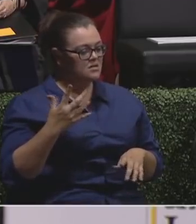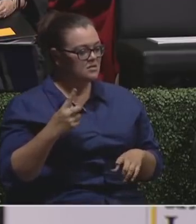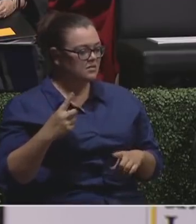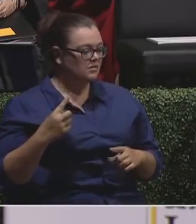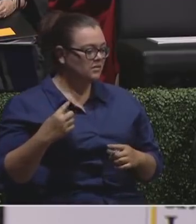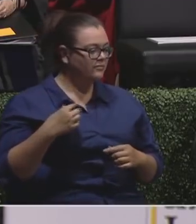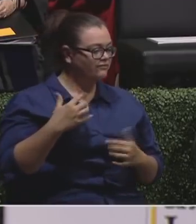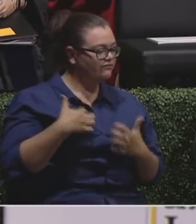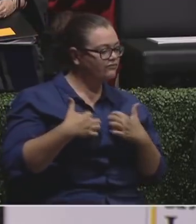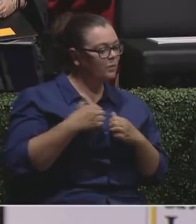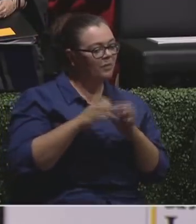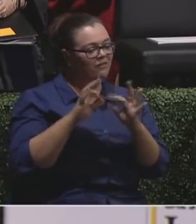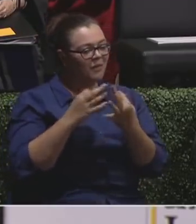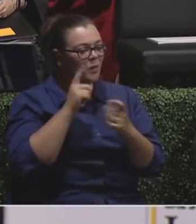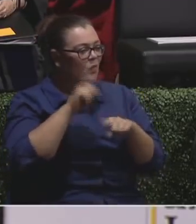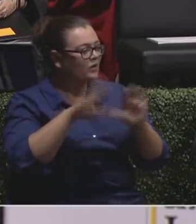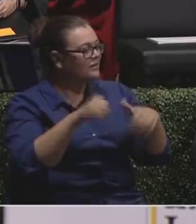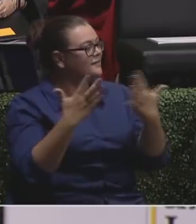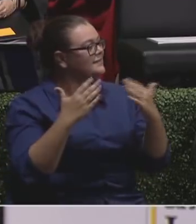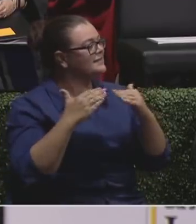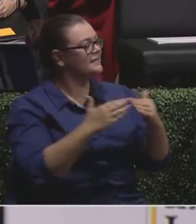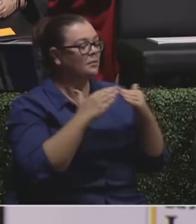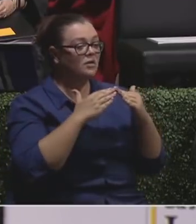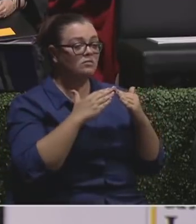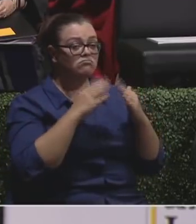PEOPLE MADE UP WHERE I CAME FROM BECAUSE IT WAS NOT THE PLACE REALLY KNEW OR WANTED TO KNOW ABOUT.